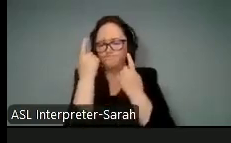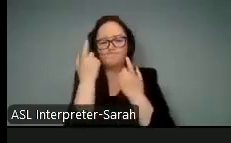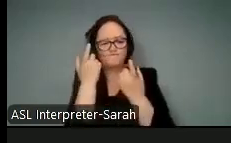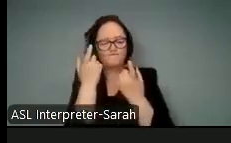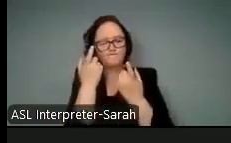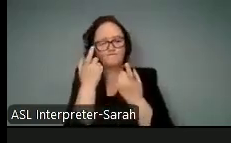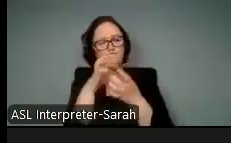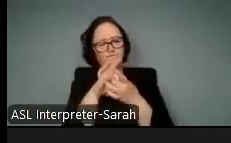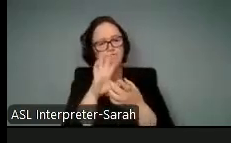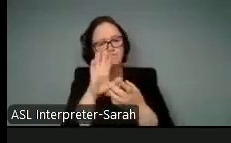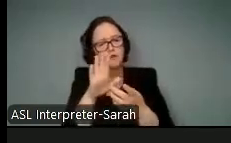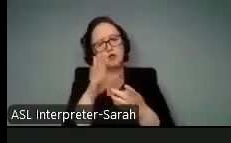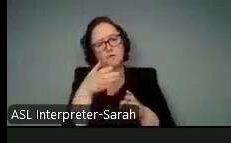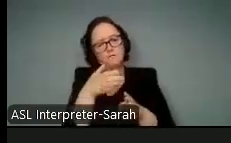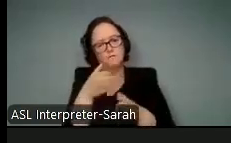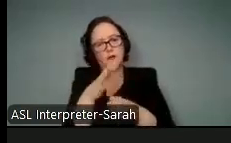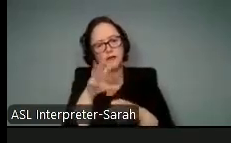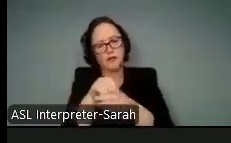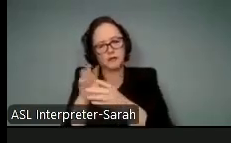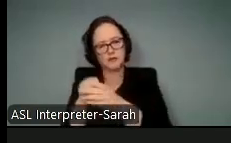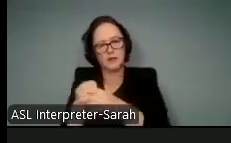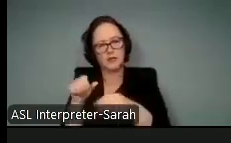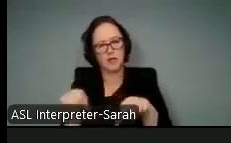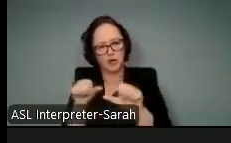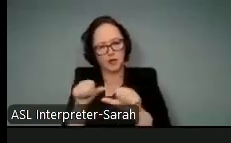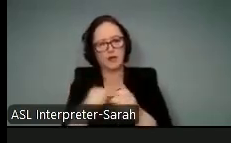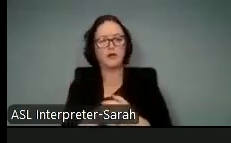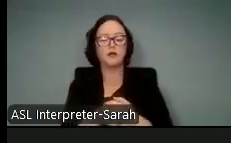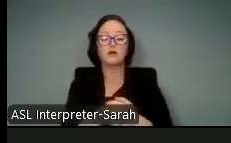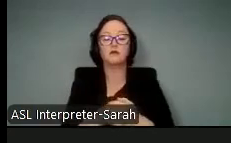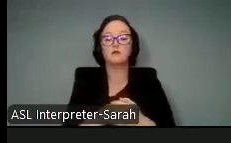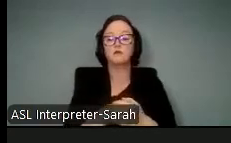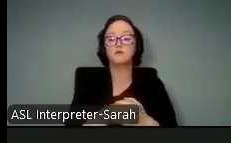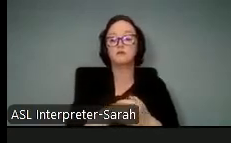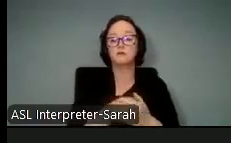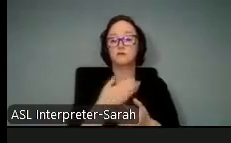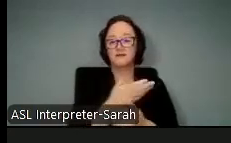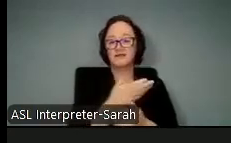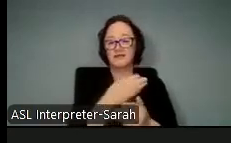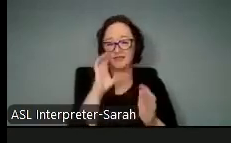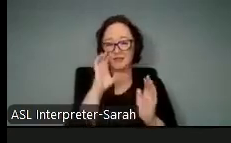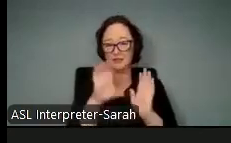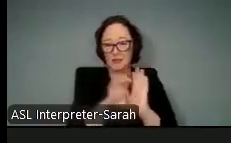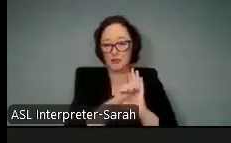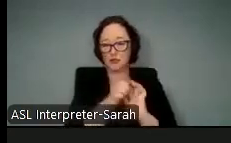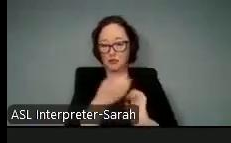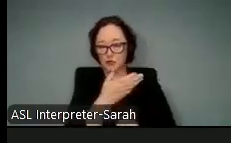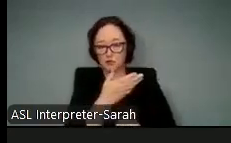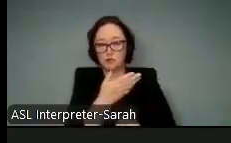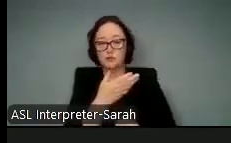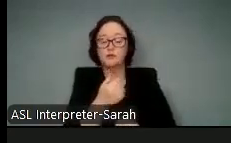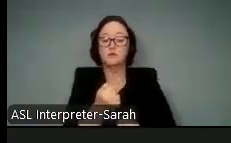So global navigation is a big consideration, that's why the picture is what it is. One of the biggest issues we come across,